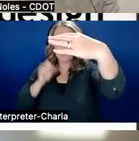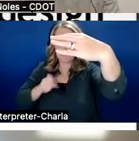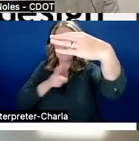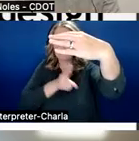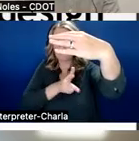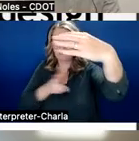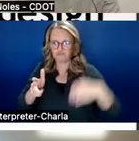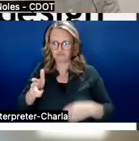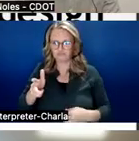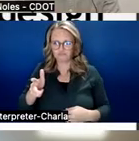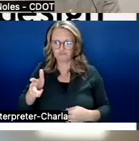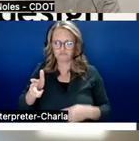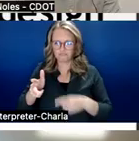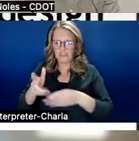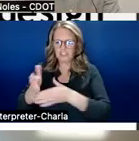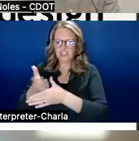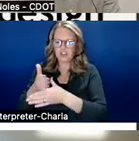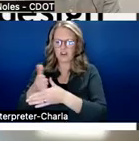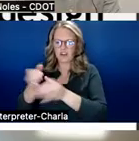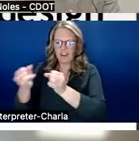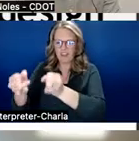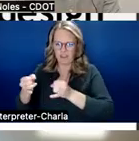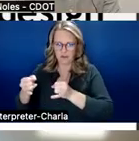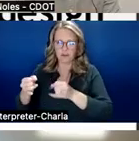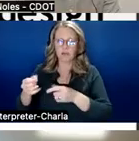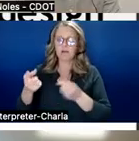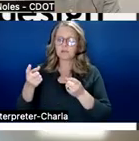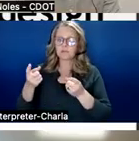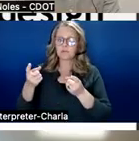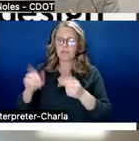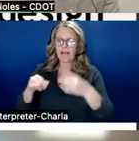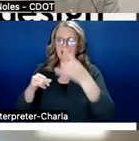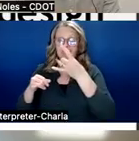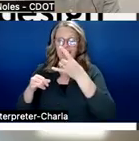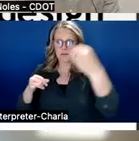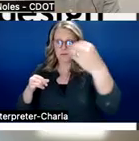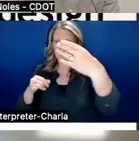And the condition at the intersection will be that all vehicles will turn right where you see the right turn arrow